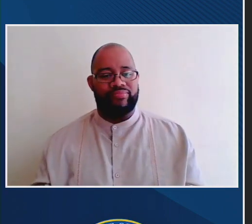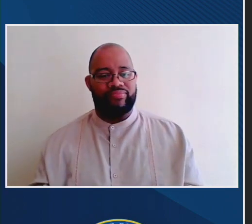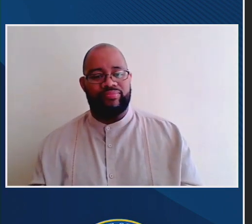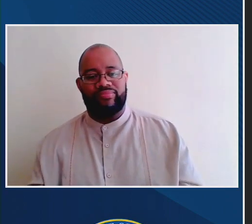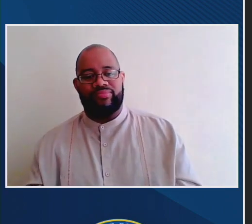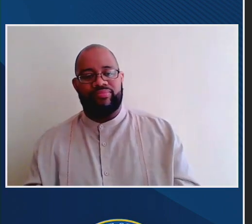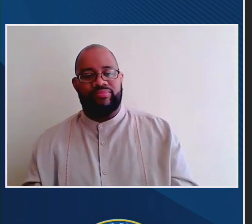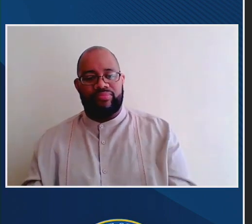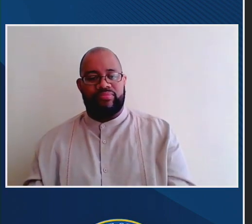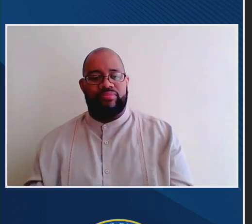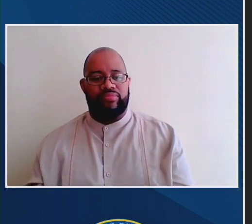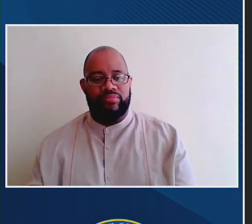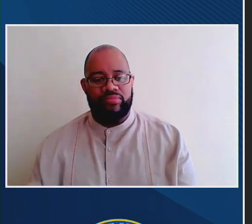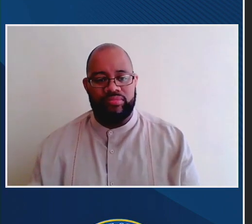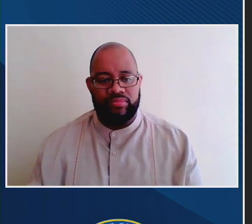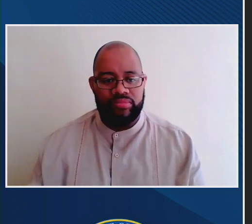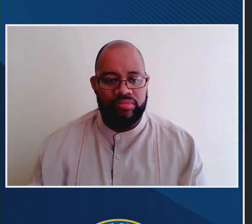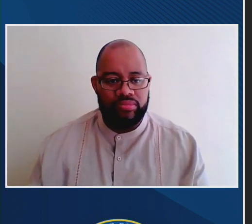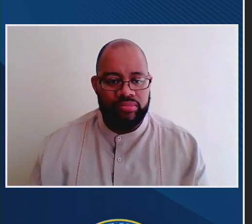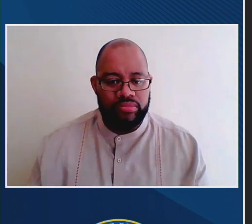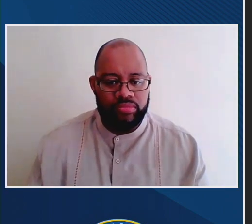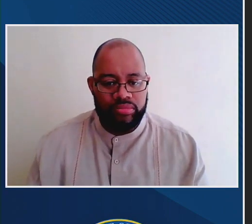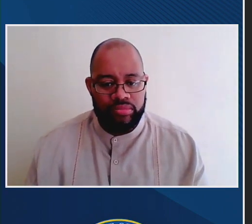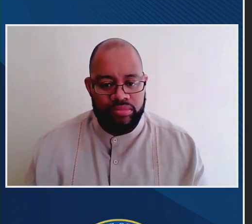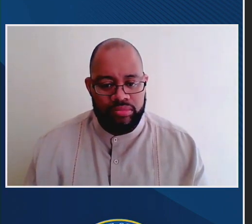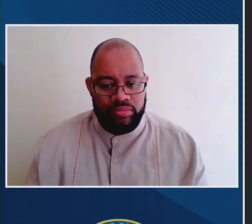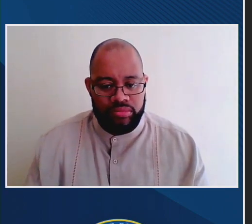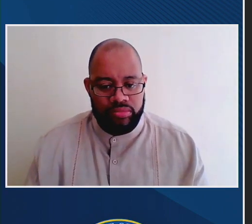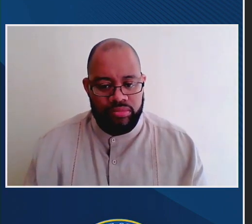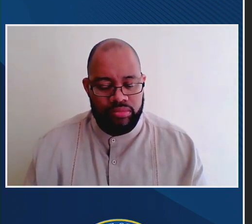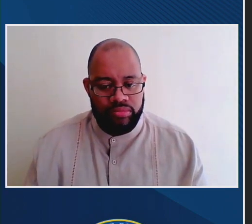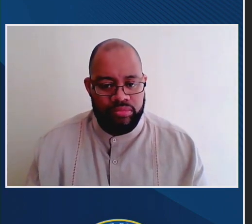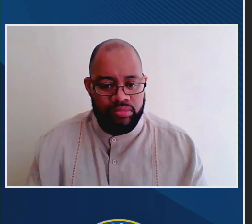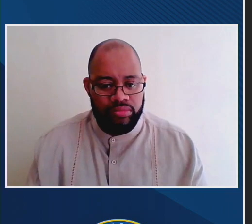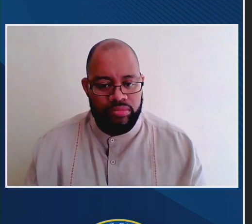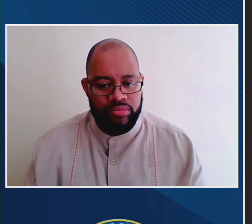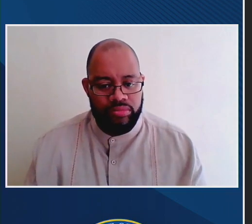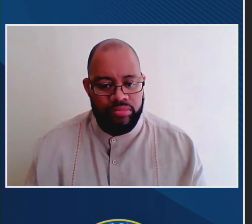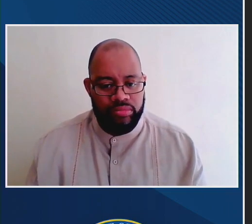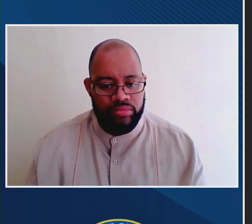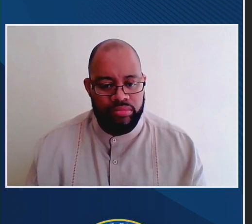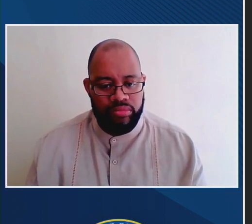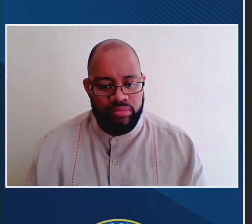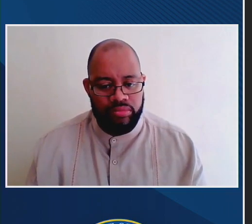But I'm done with that. Alright. I'm not seeing any more hands on